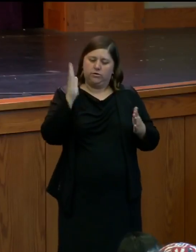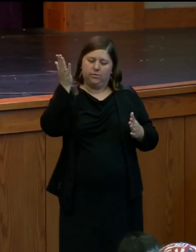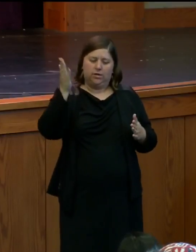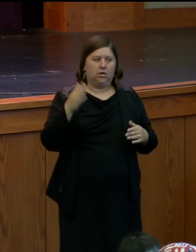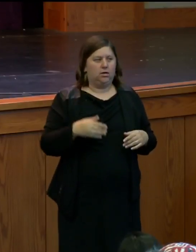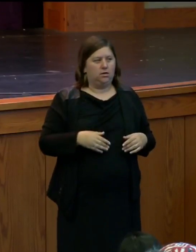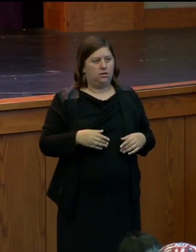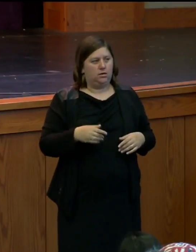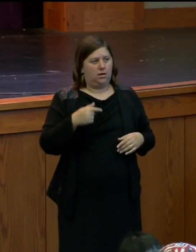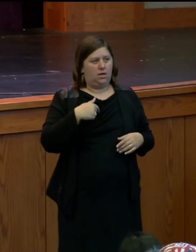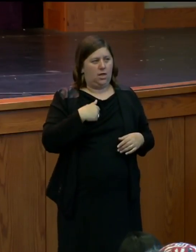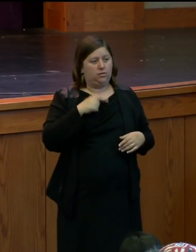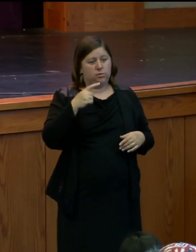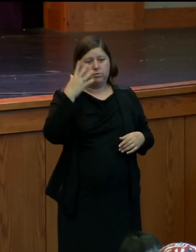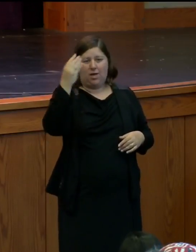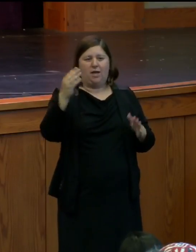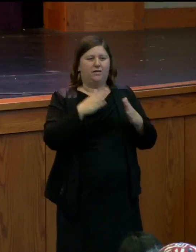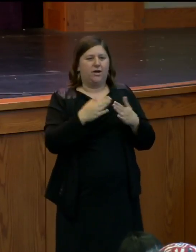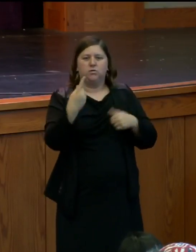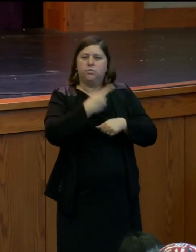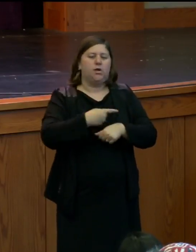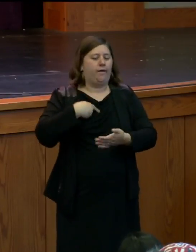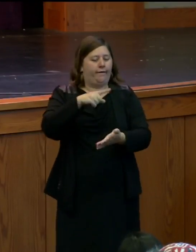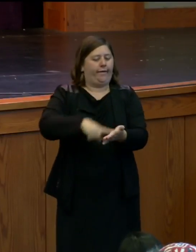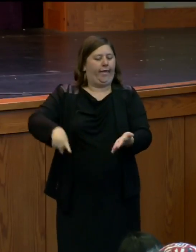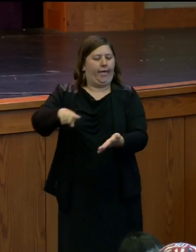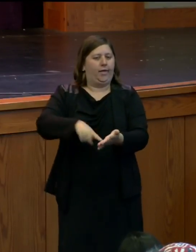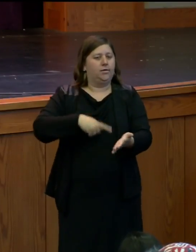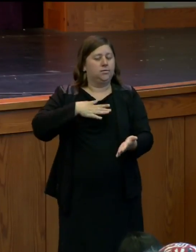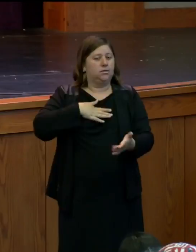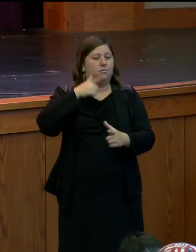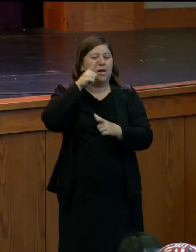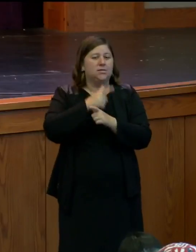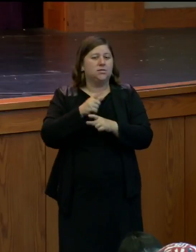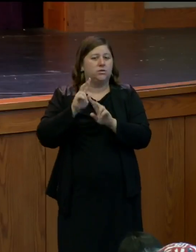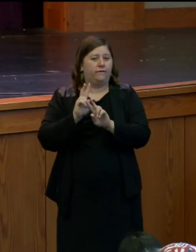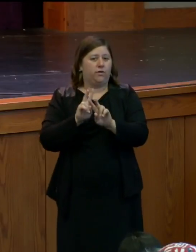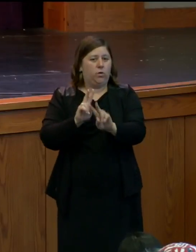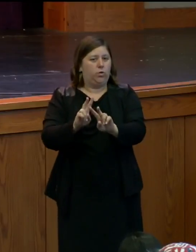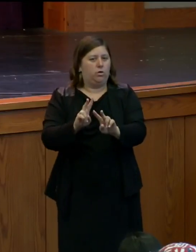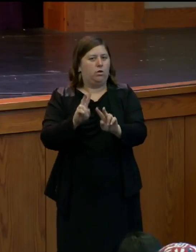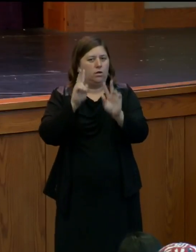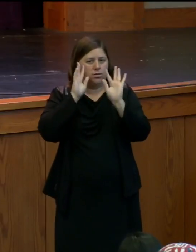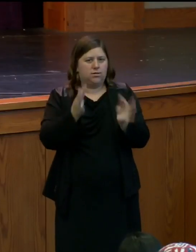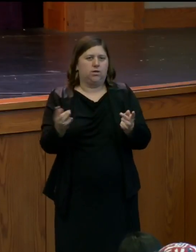I WAS SUPPOSED TO BE OUT OF TOWN TODAY. I CANCELLED. MY SISTER'S MEMORIAL SERVICE TO BE HERE WITH YOU ALL THIS